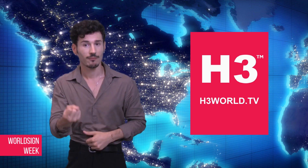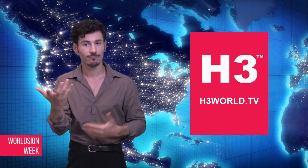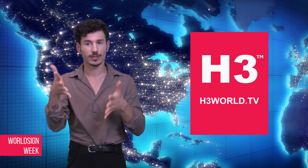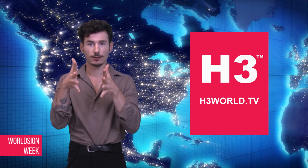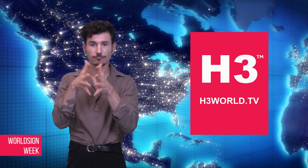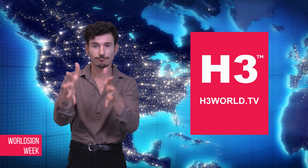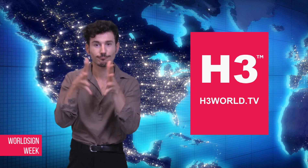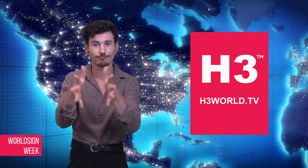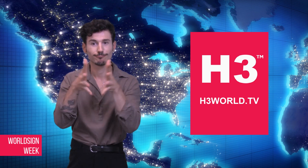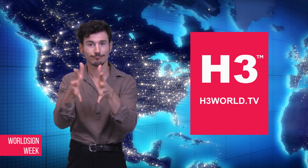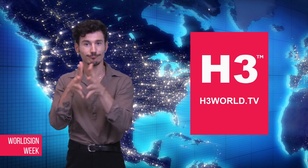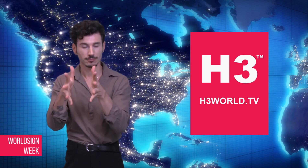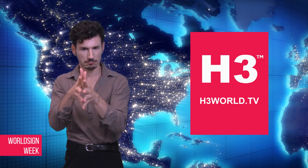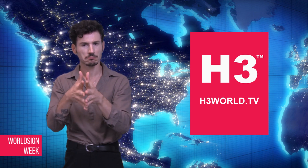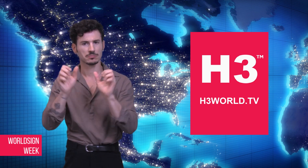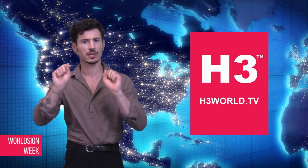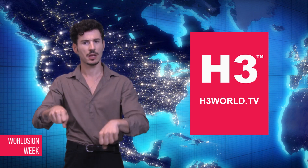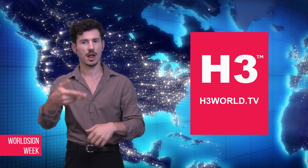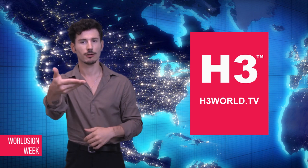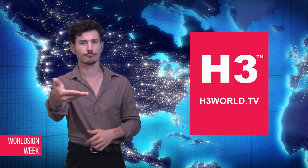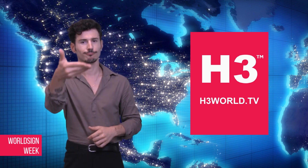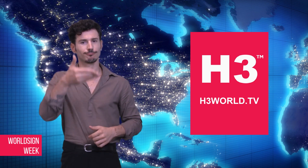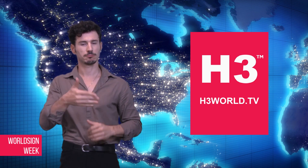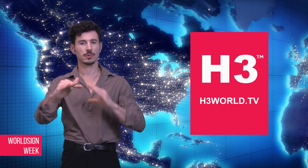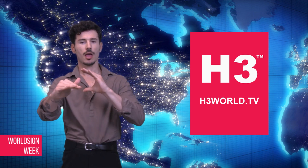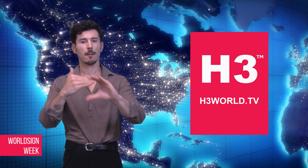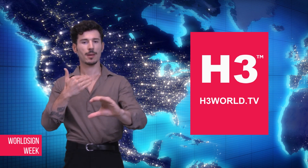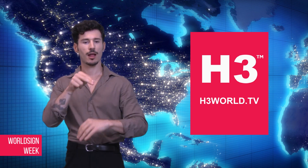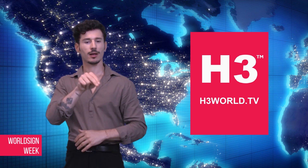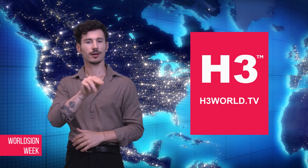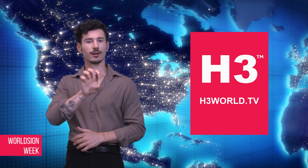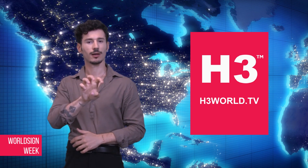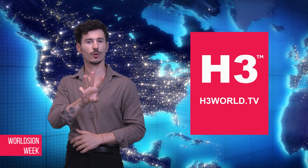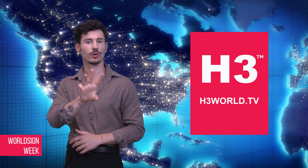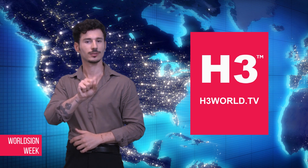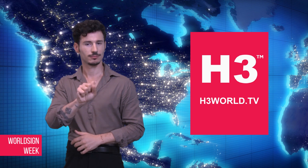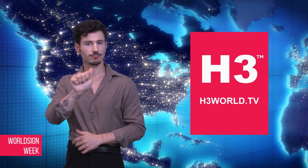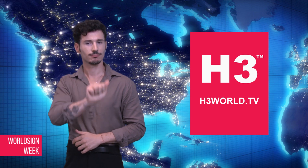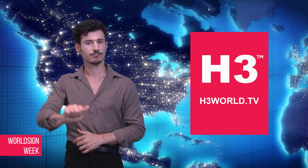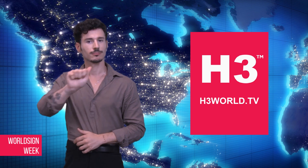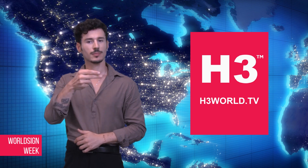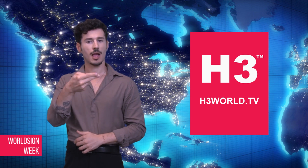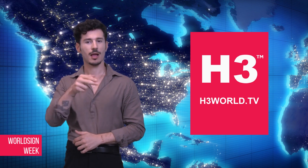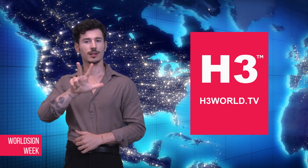For story submissions, you can email them to